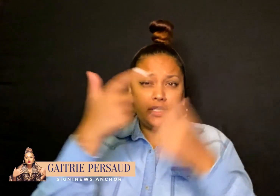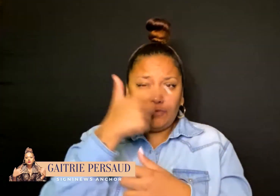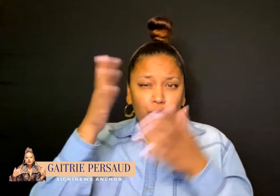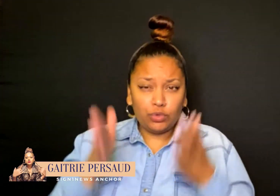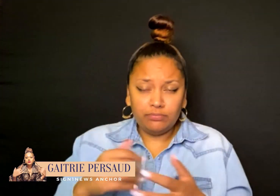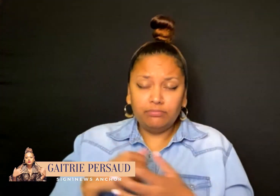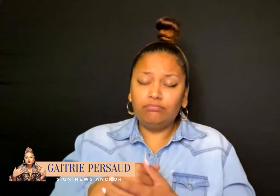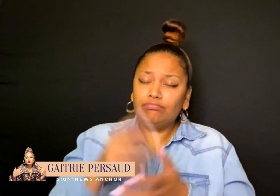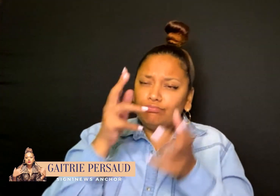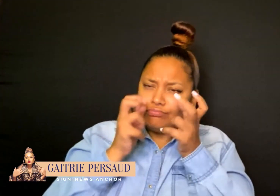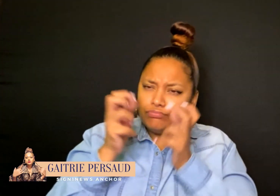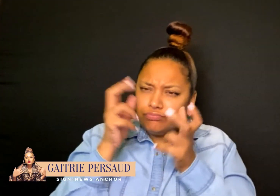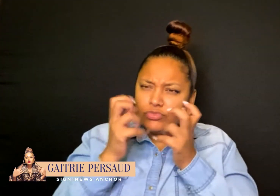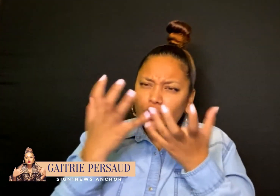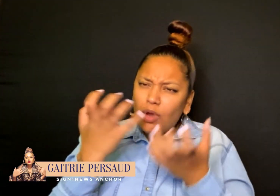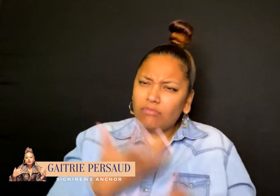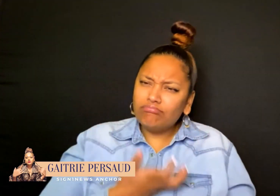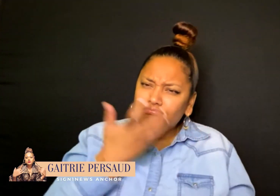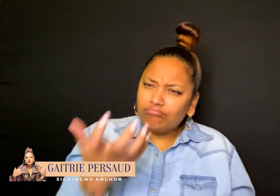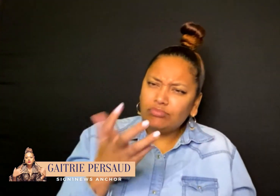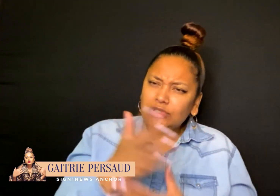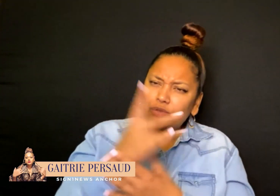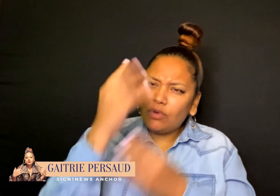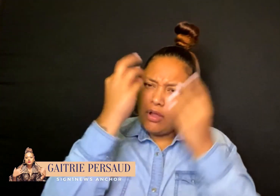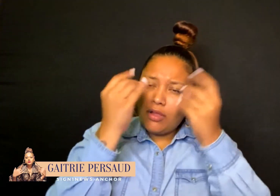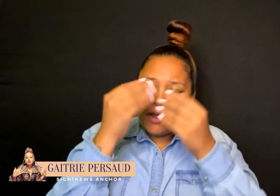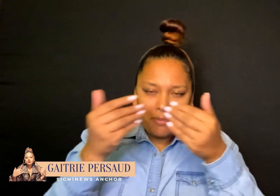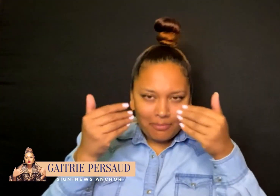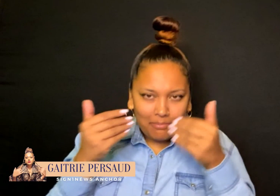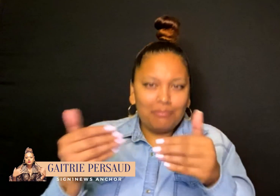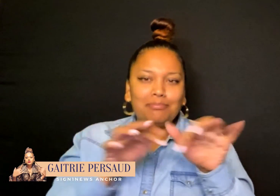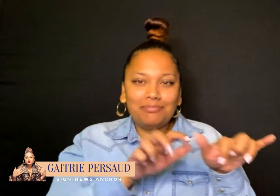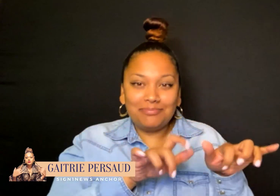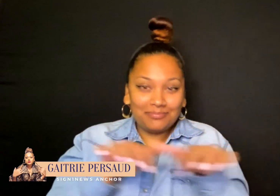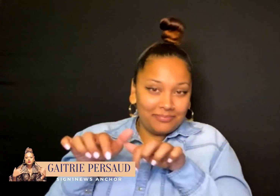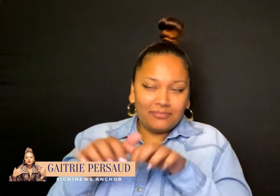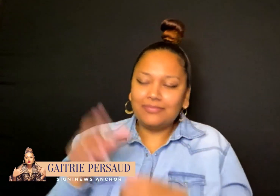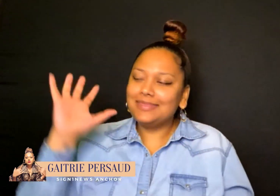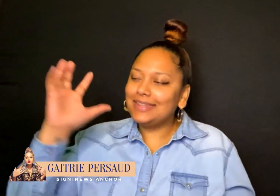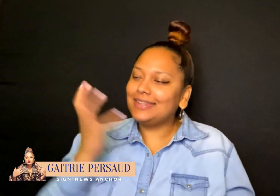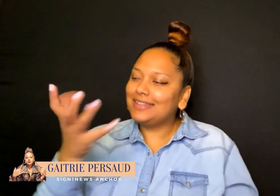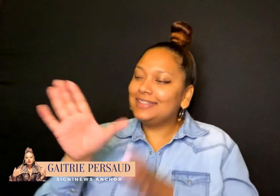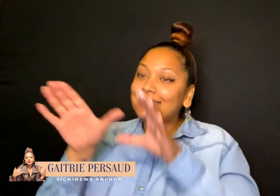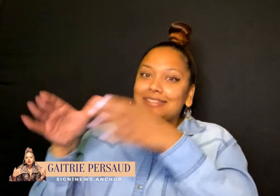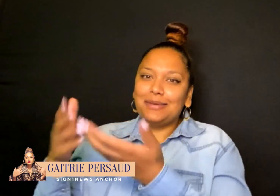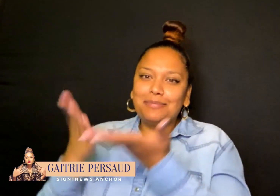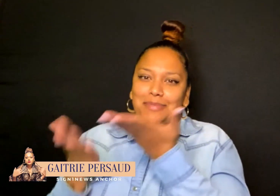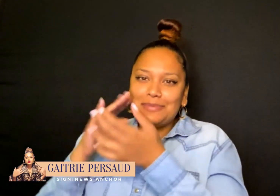if you post an interesting comment during this update we may add it at the bottom of the screen